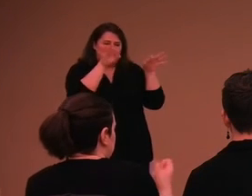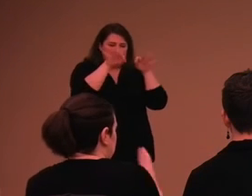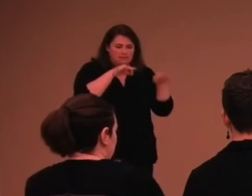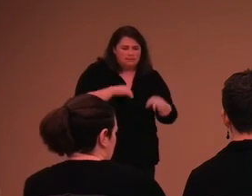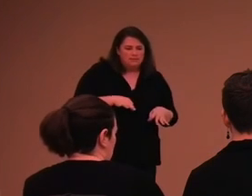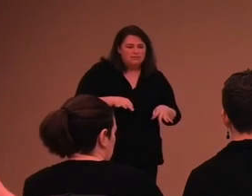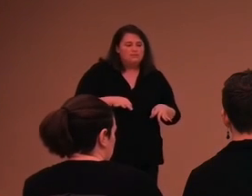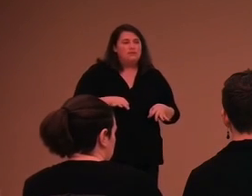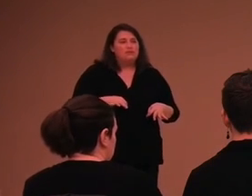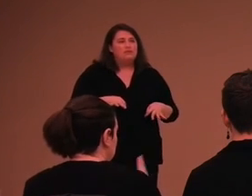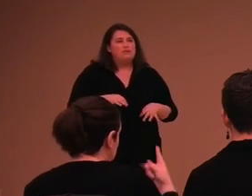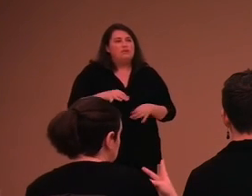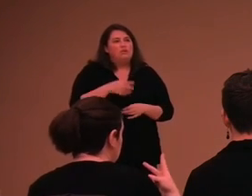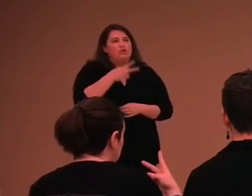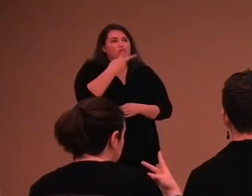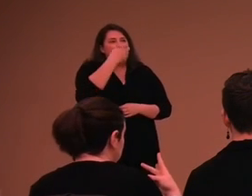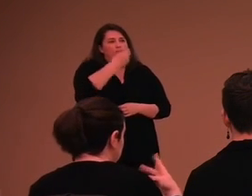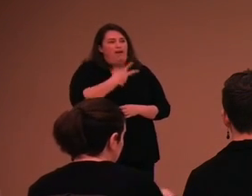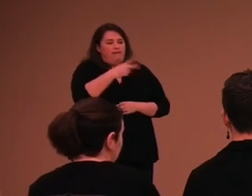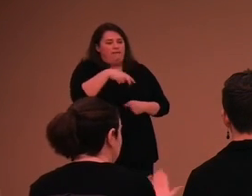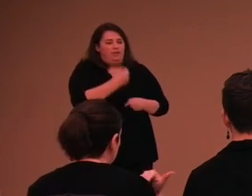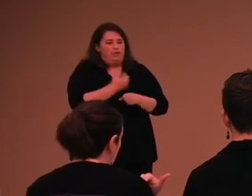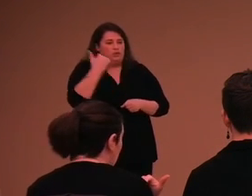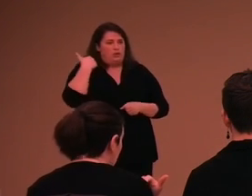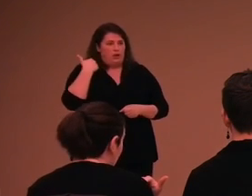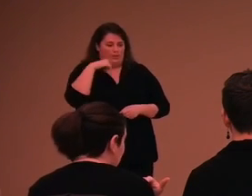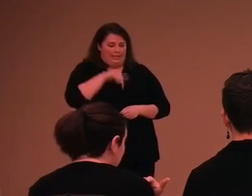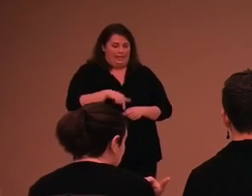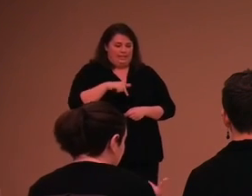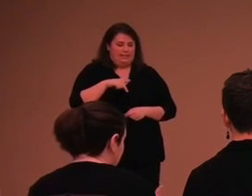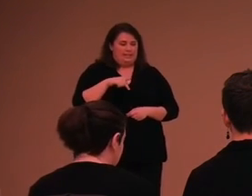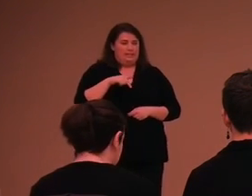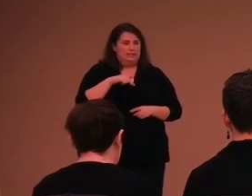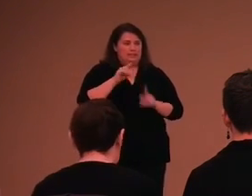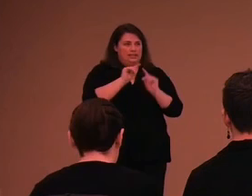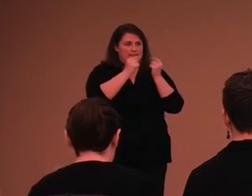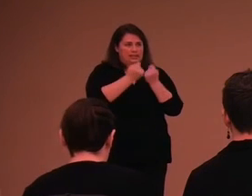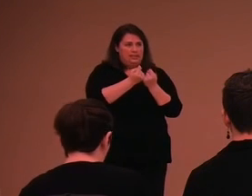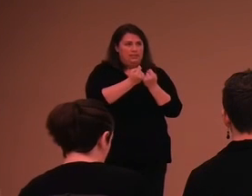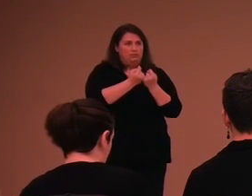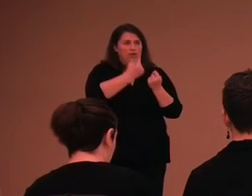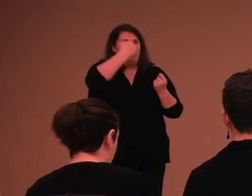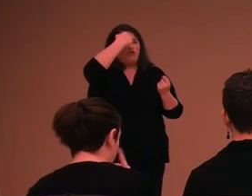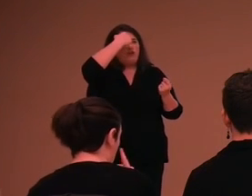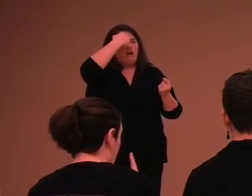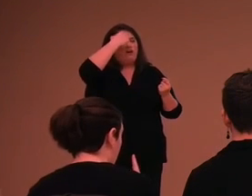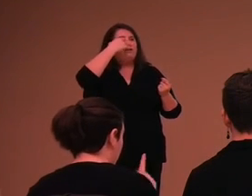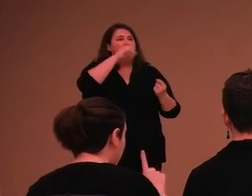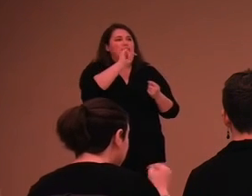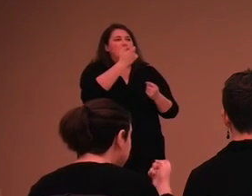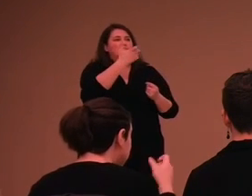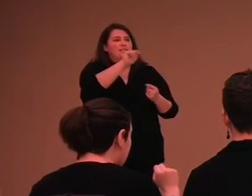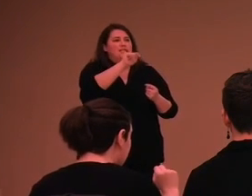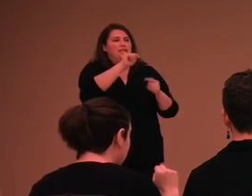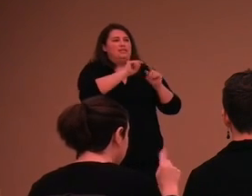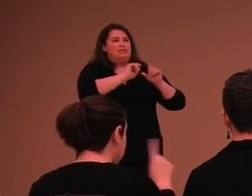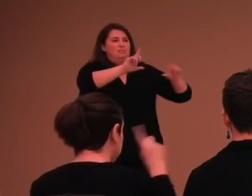Two and a half years ago this exhibit team or the gateway arts museum thought that the text panels that the deaf community